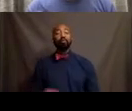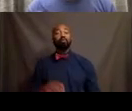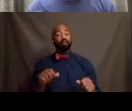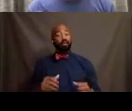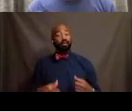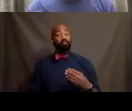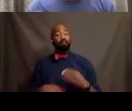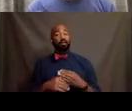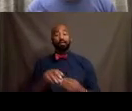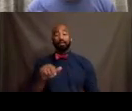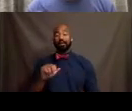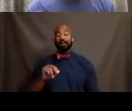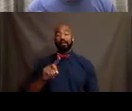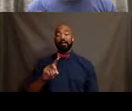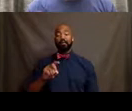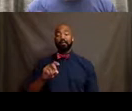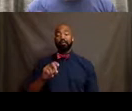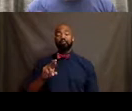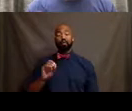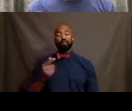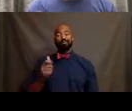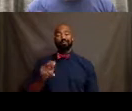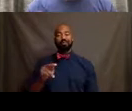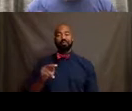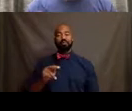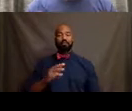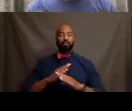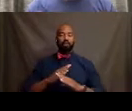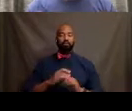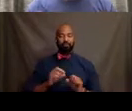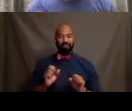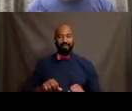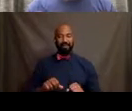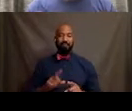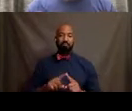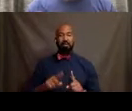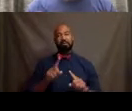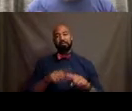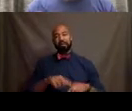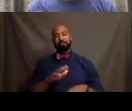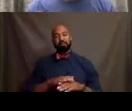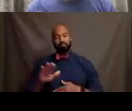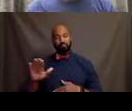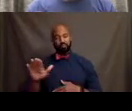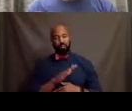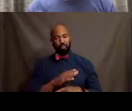and that's yay or nay on that, depending on, again, what your, your plan is or what your goals of care are.